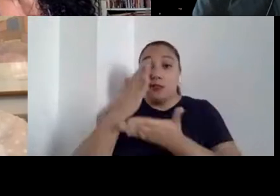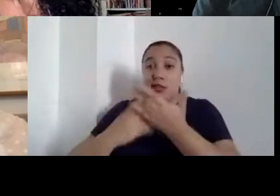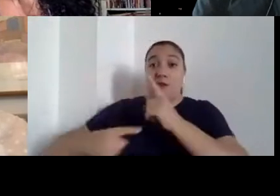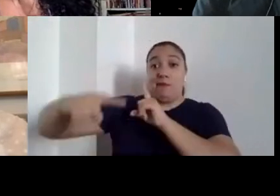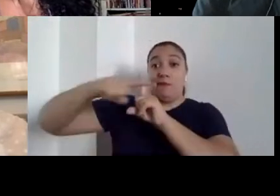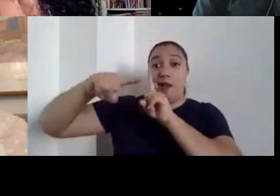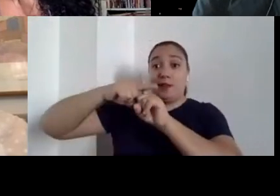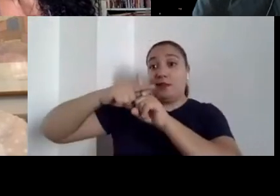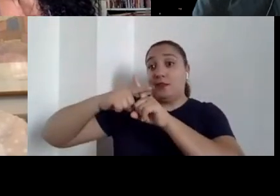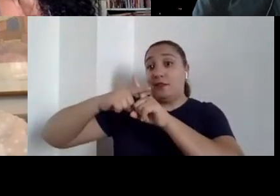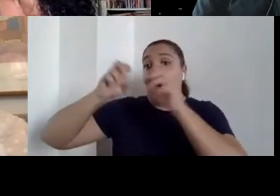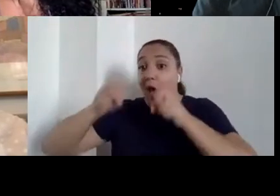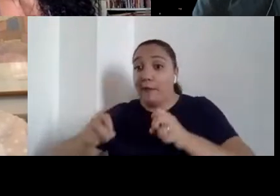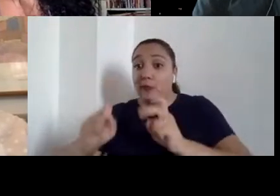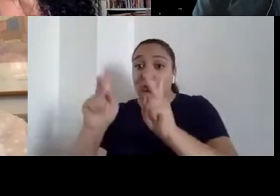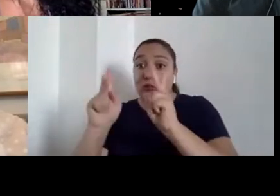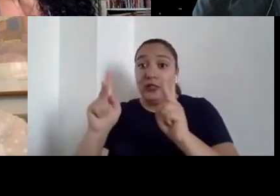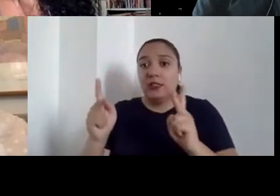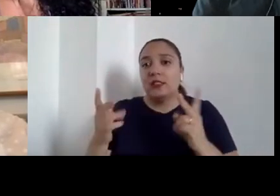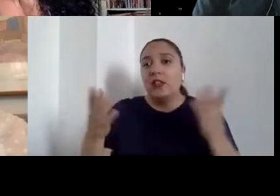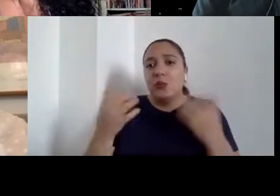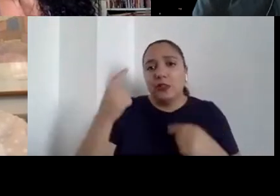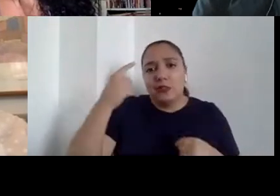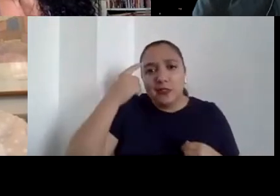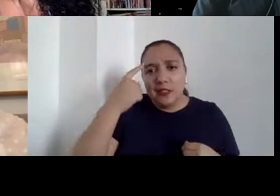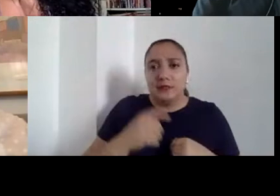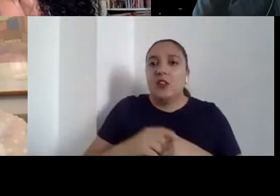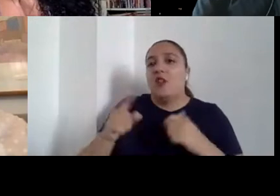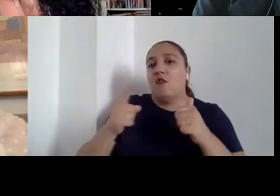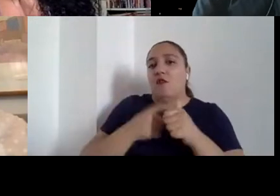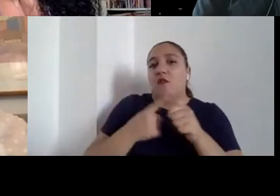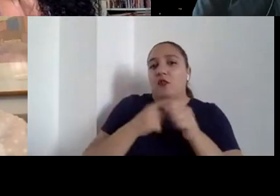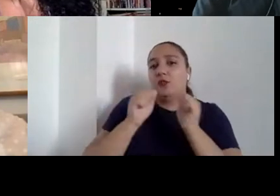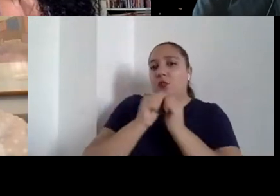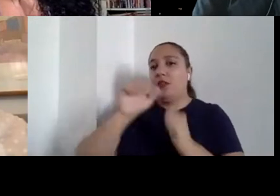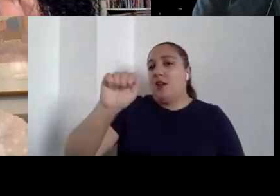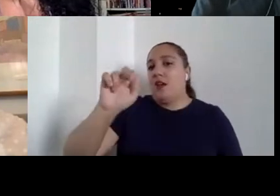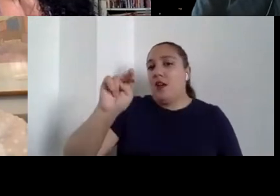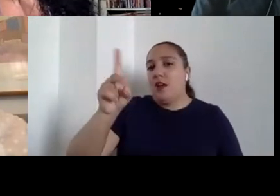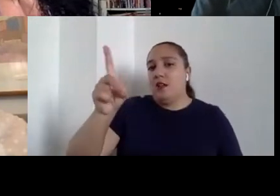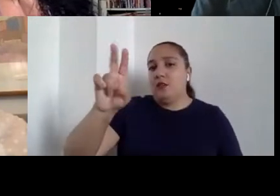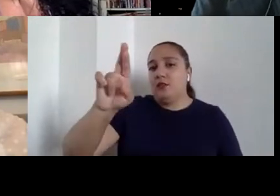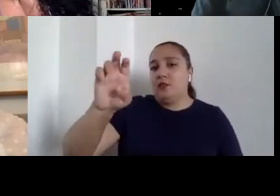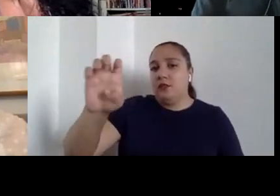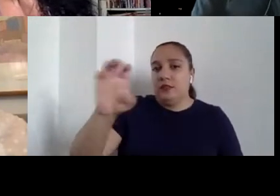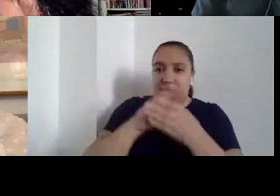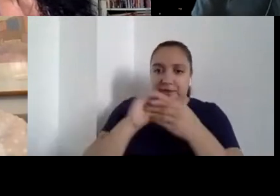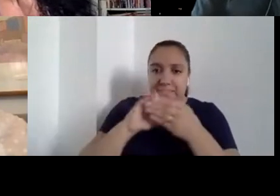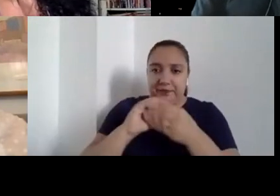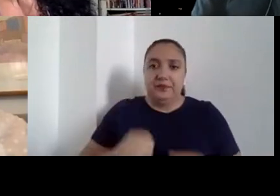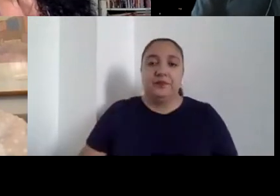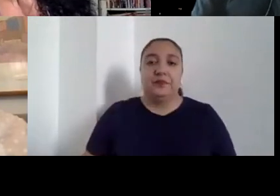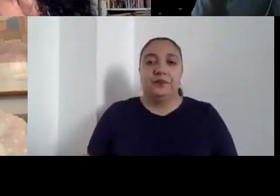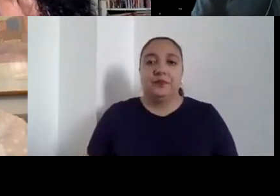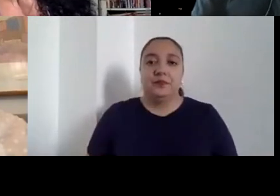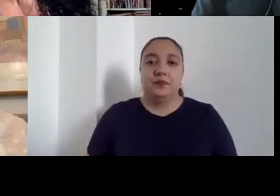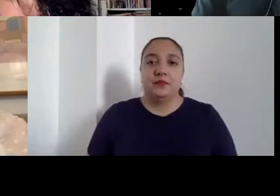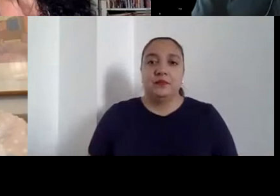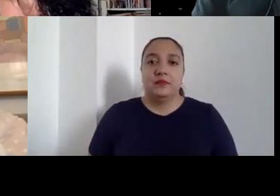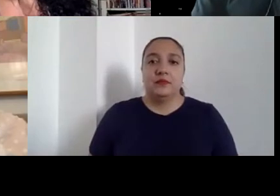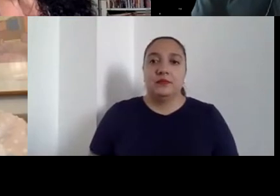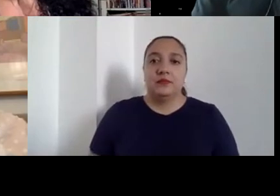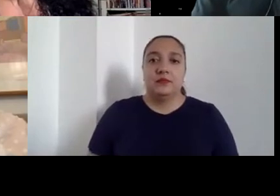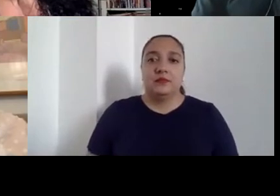practice in the ways that you've articulated.